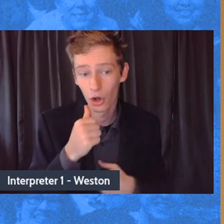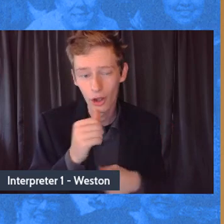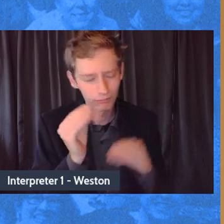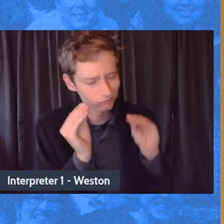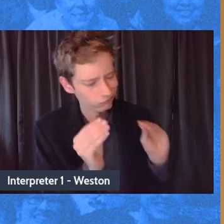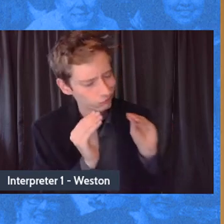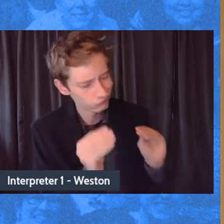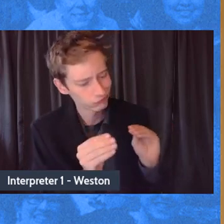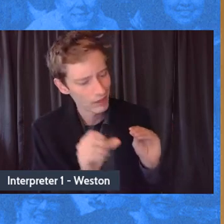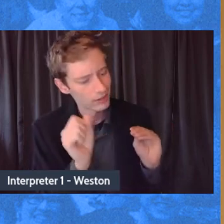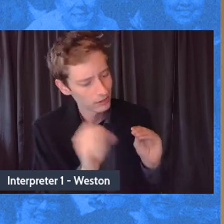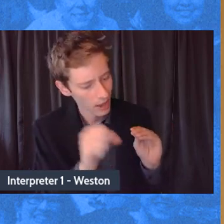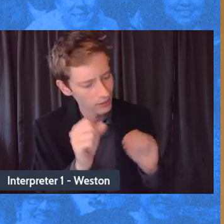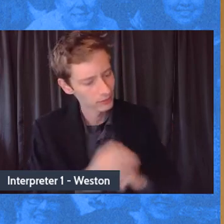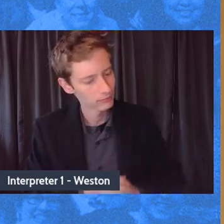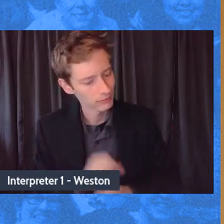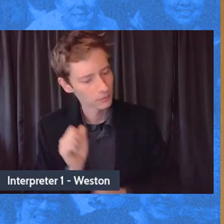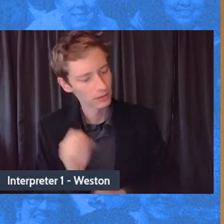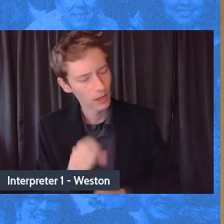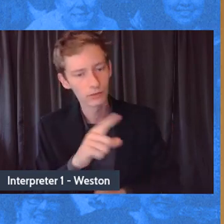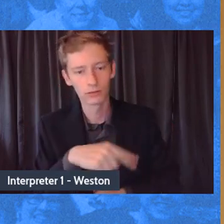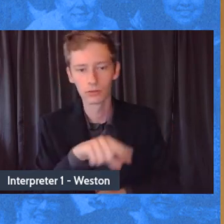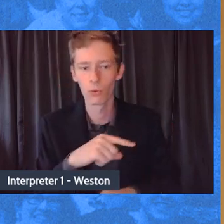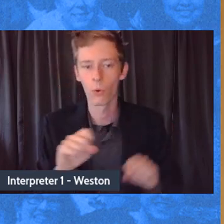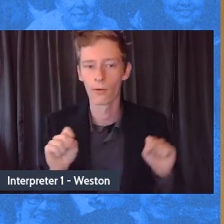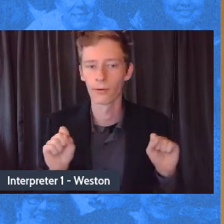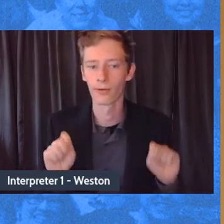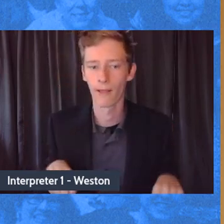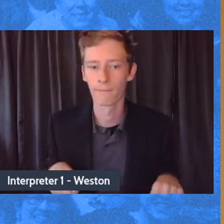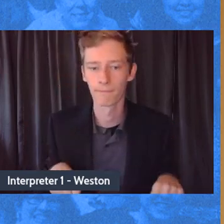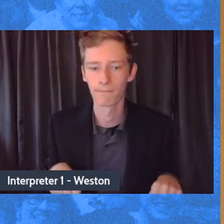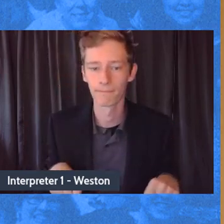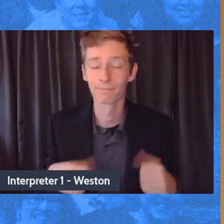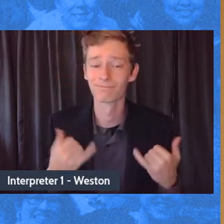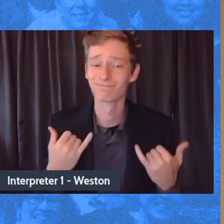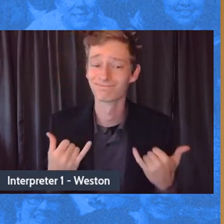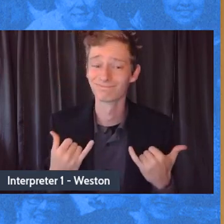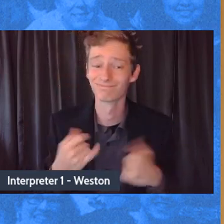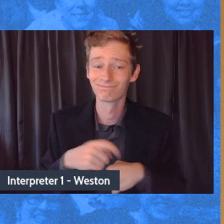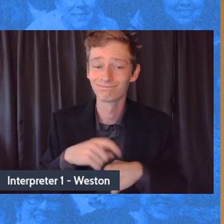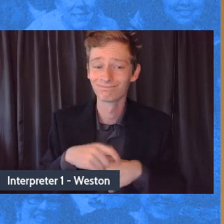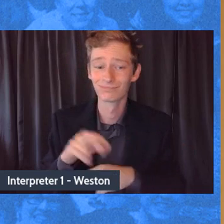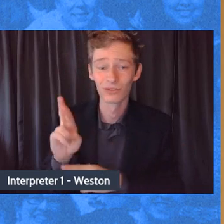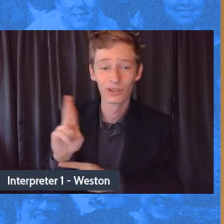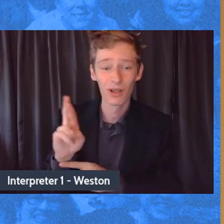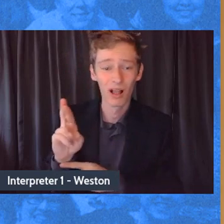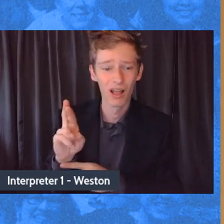as we're looking across this nation, Republicans are launching unprecedented attacks on our reproductive health care.